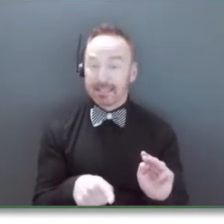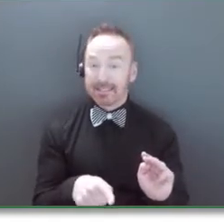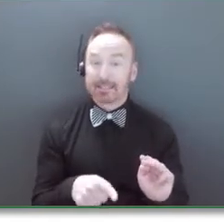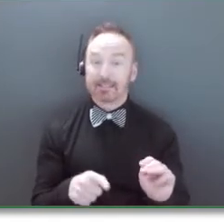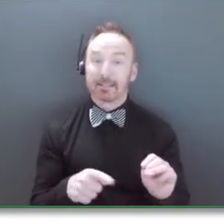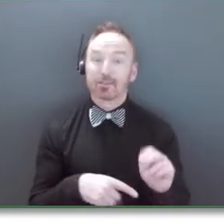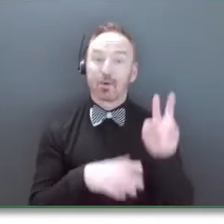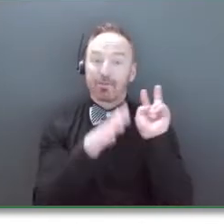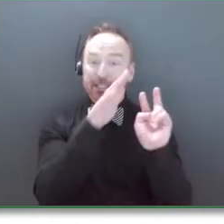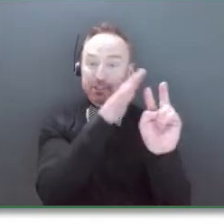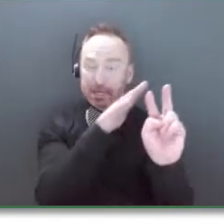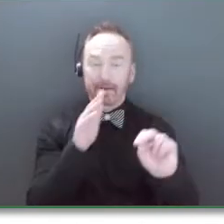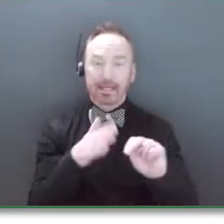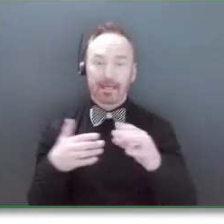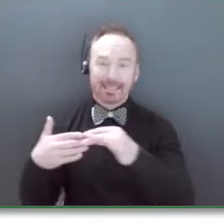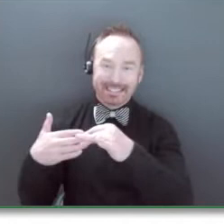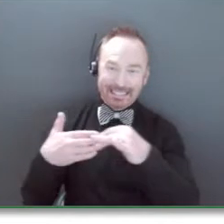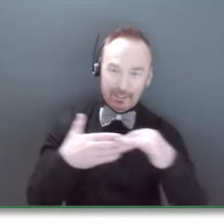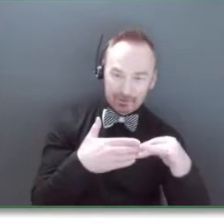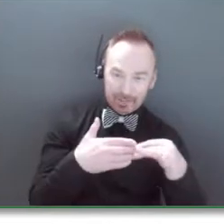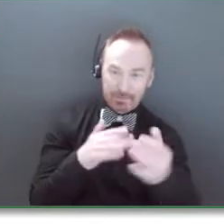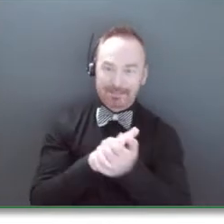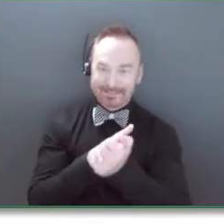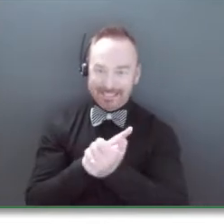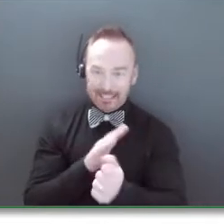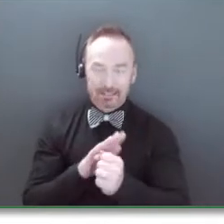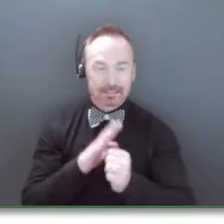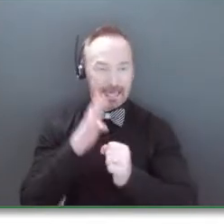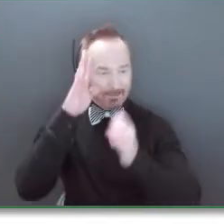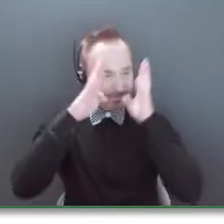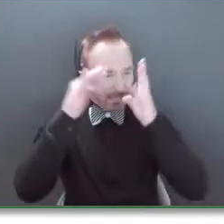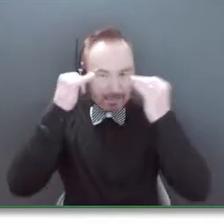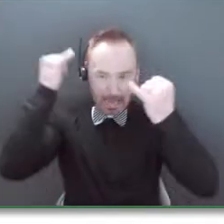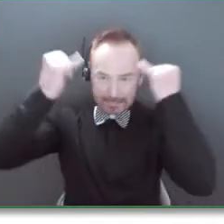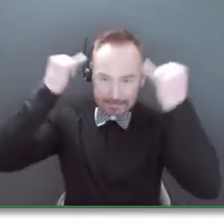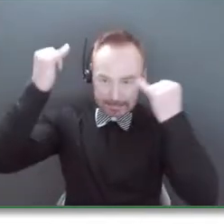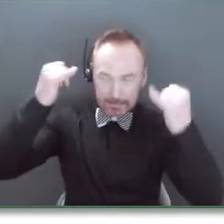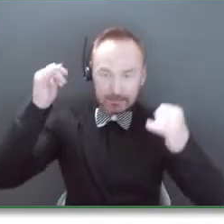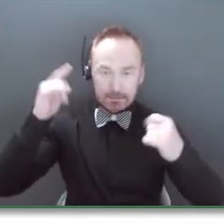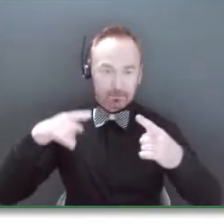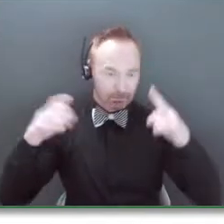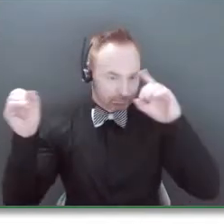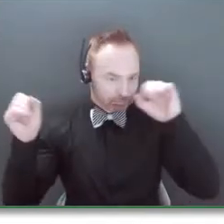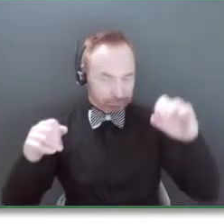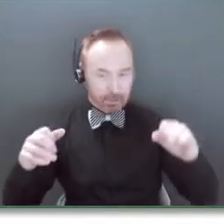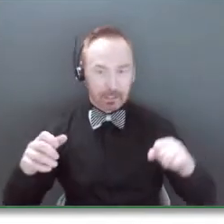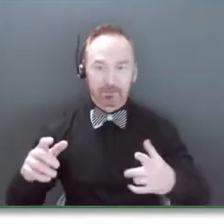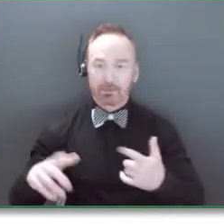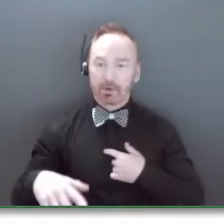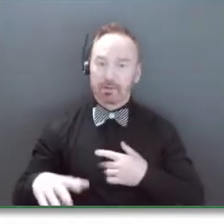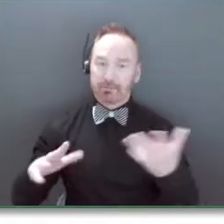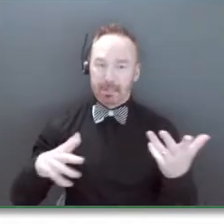and innovative ideas came to a culmination in a lot of ways